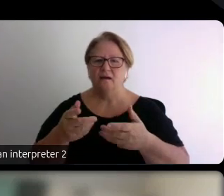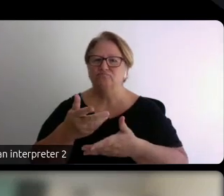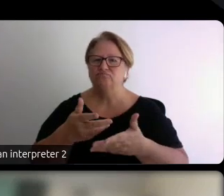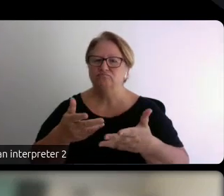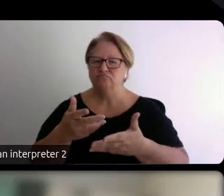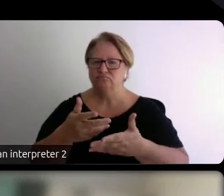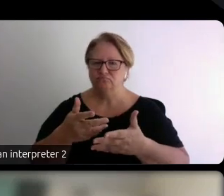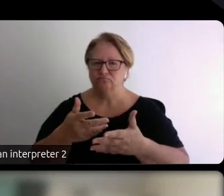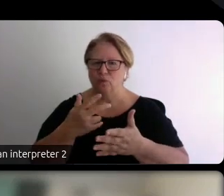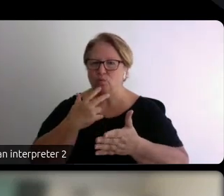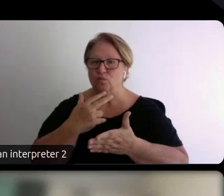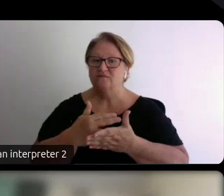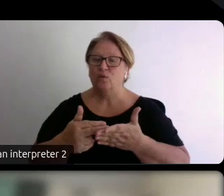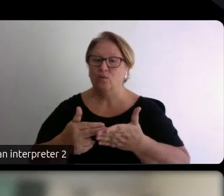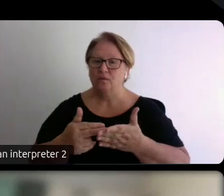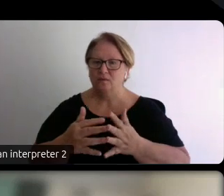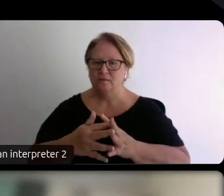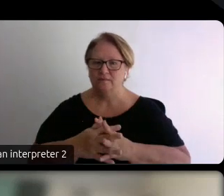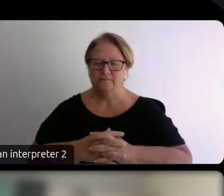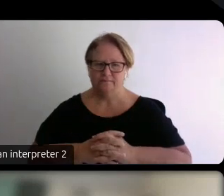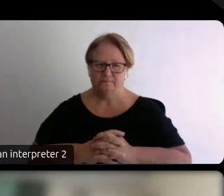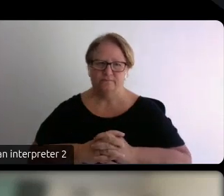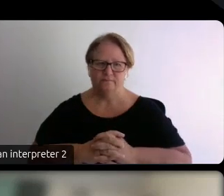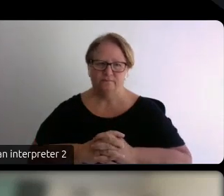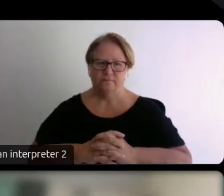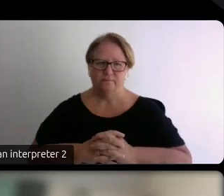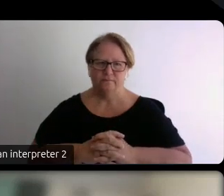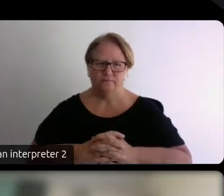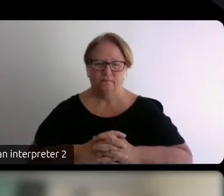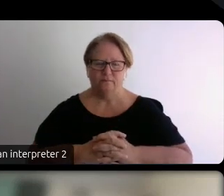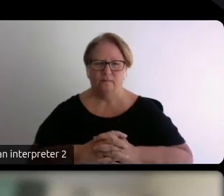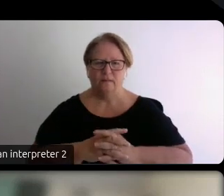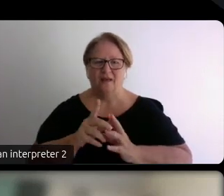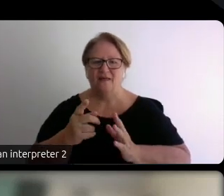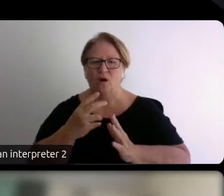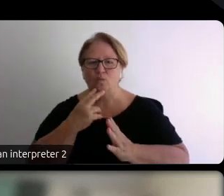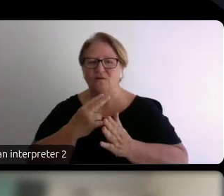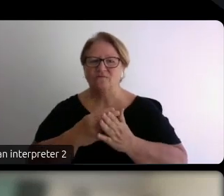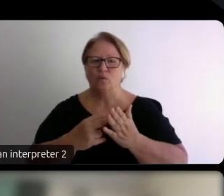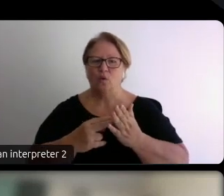pathways program. Um so the referral pathways program is set up as a warm referral pathway